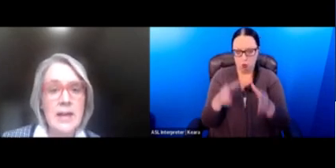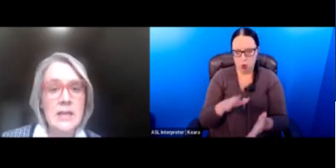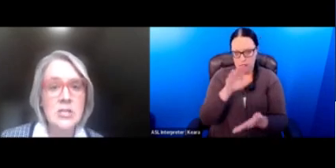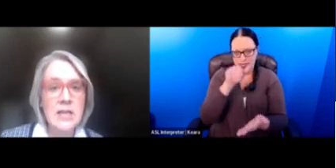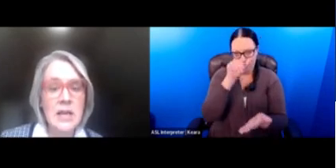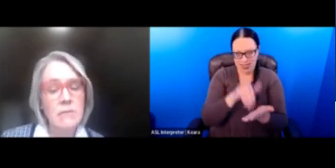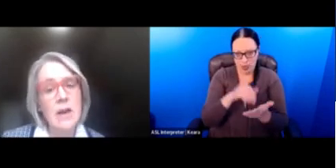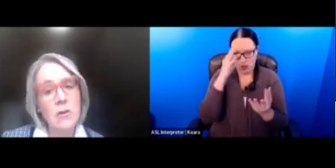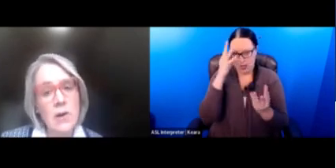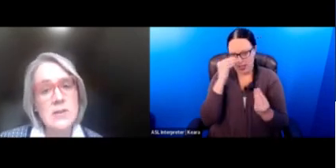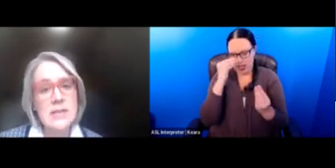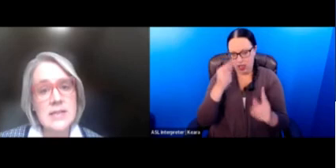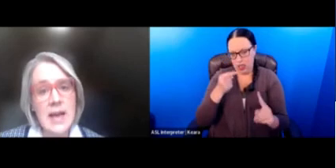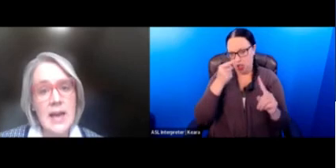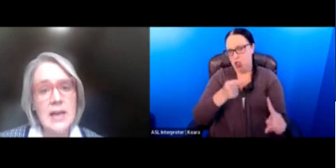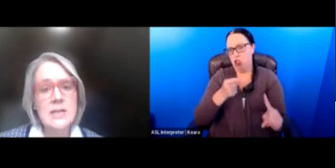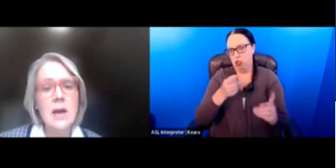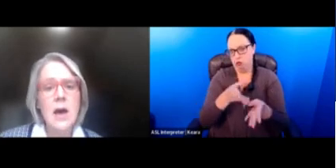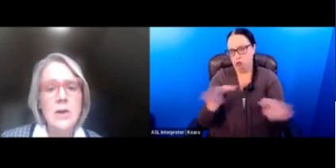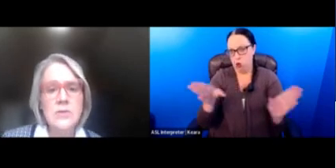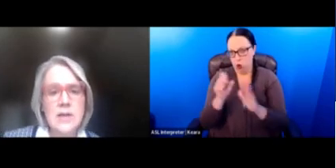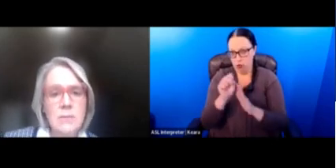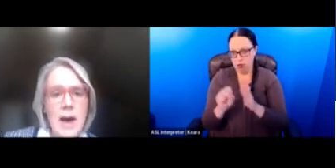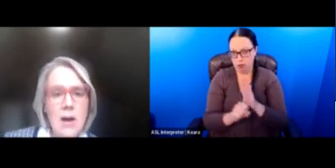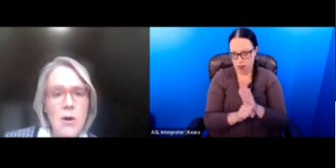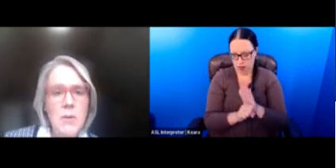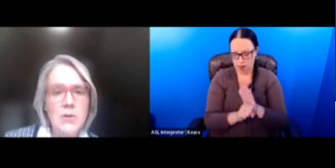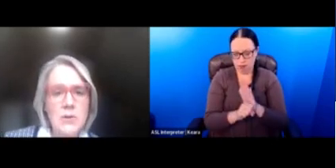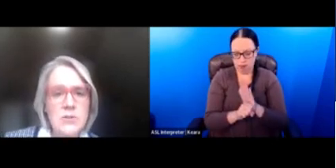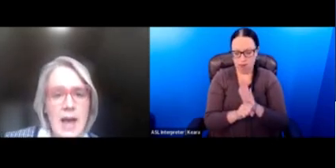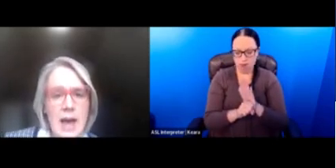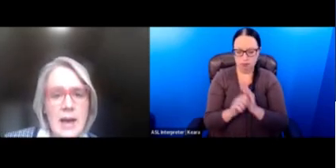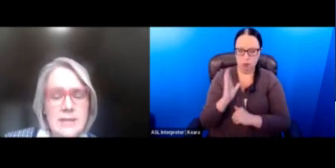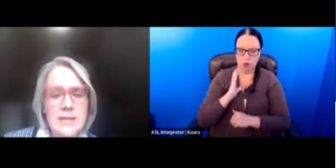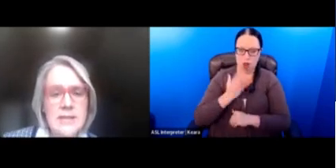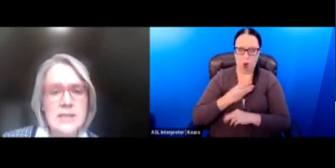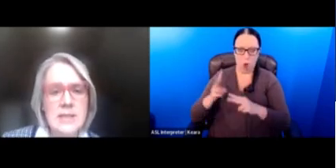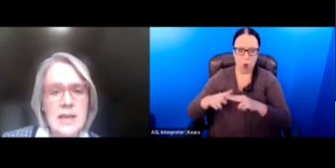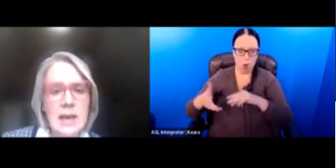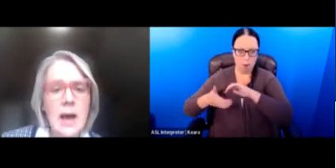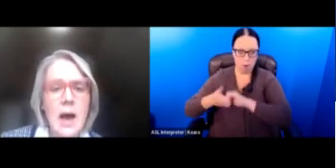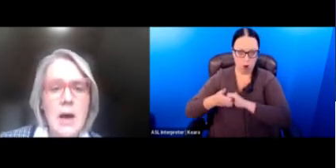Intellectual and Developmental Disabilities and through that process of provider